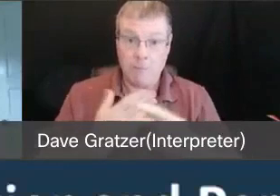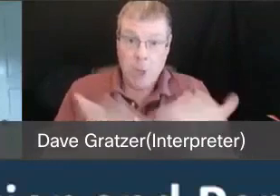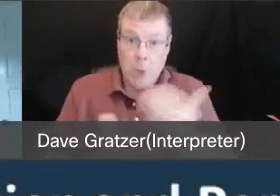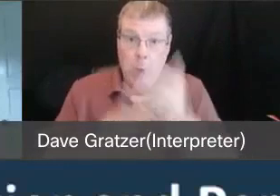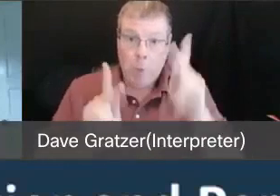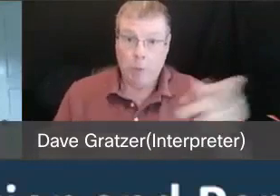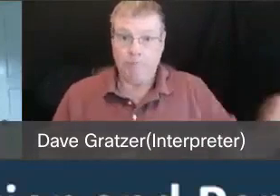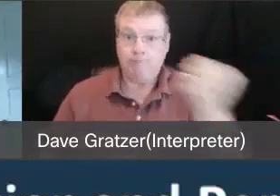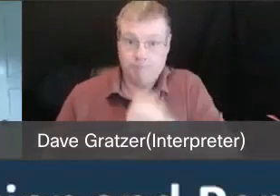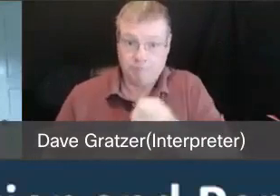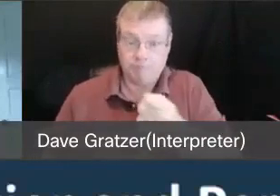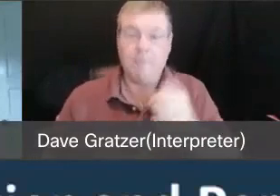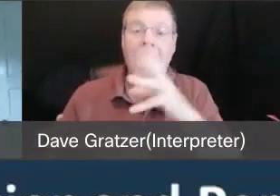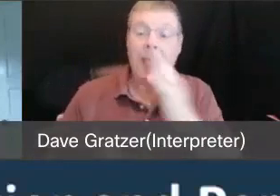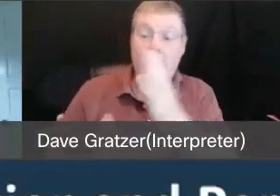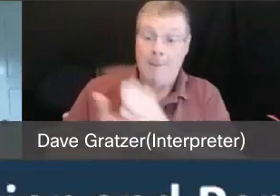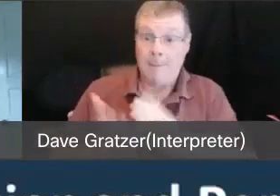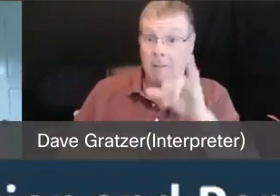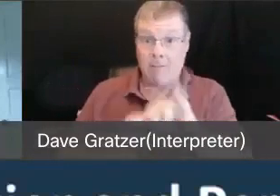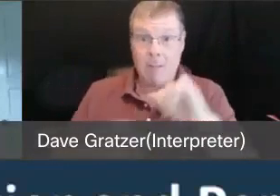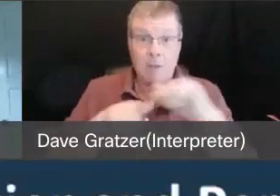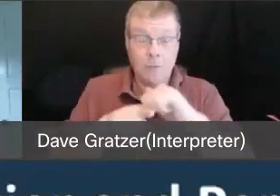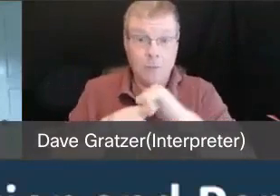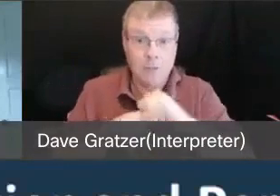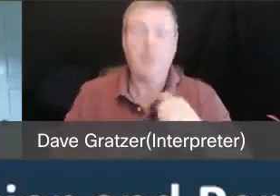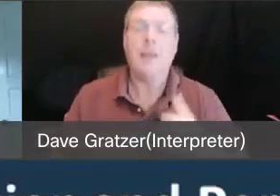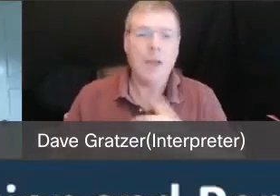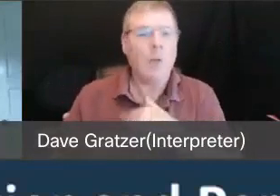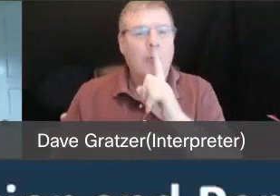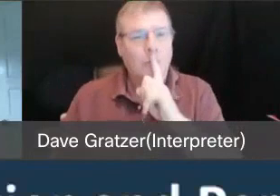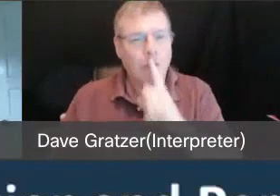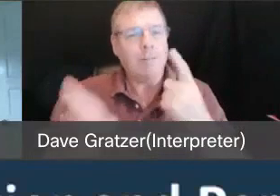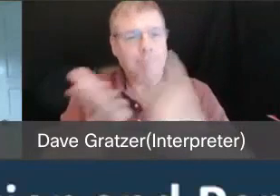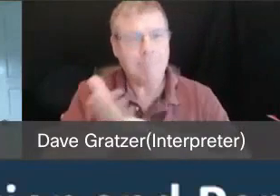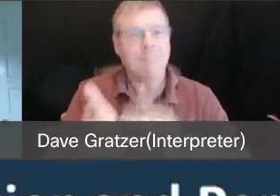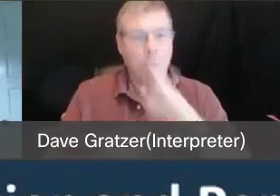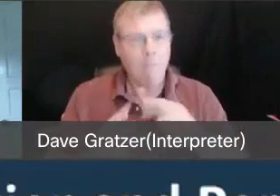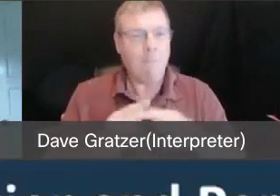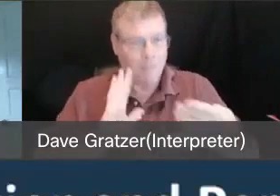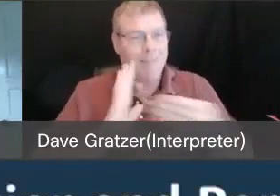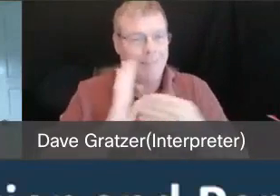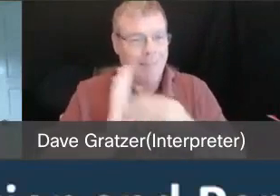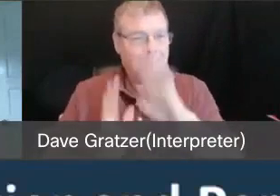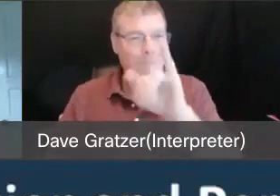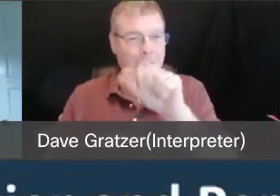And part of that training is we really talk about all the biases and stuff that can affect